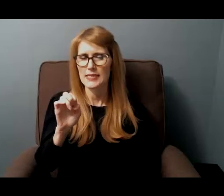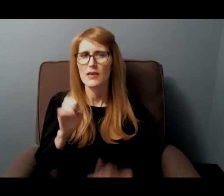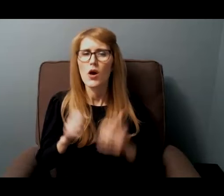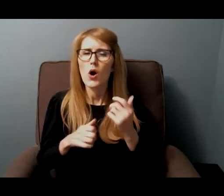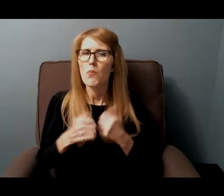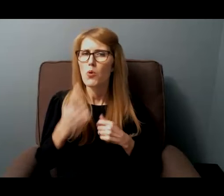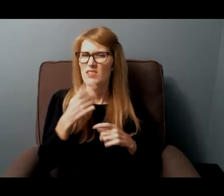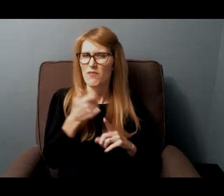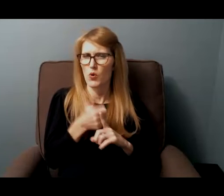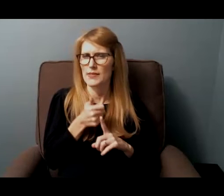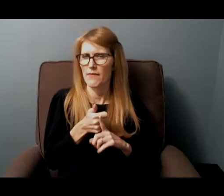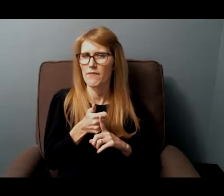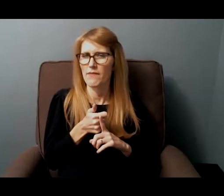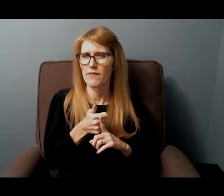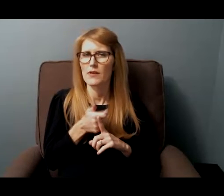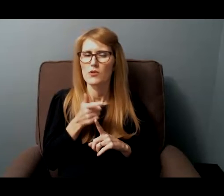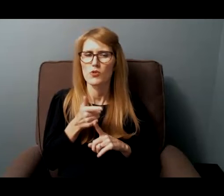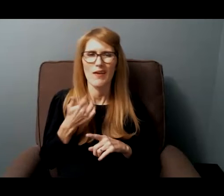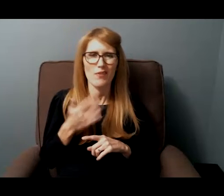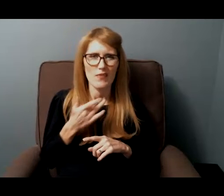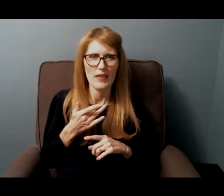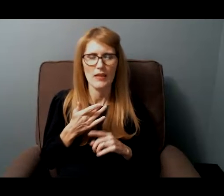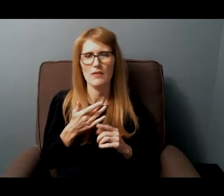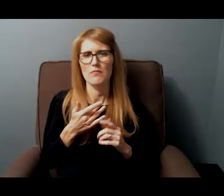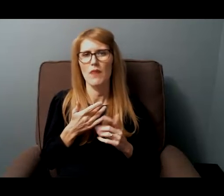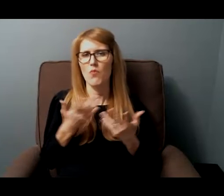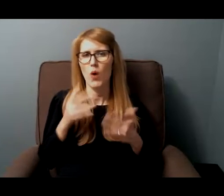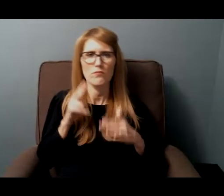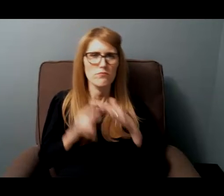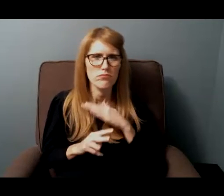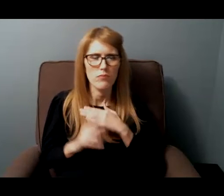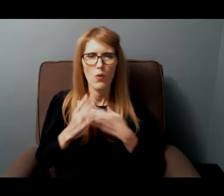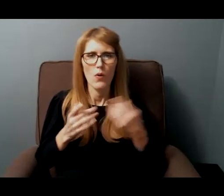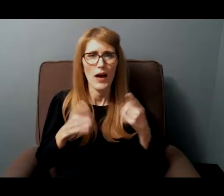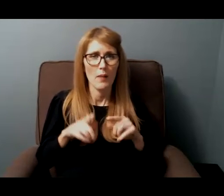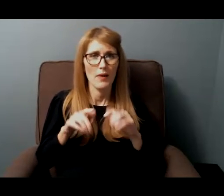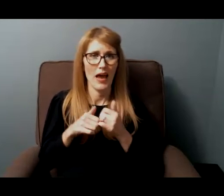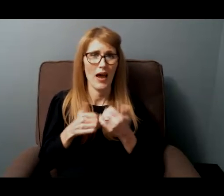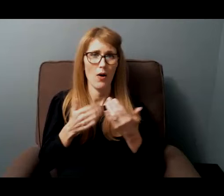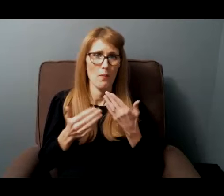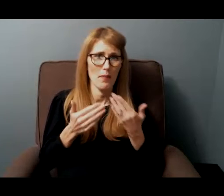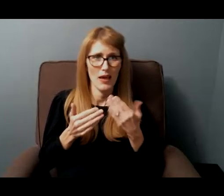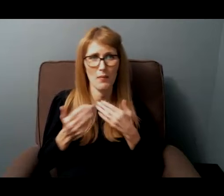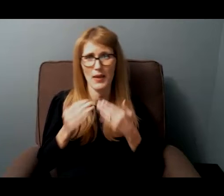a sense of what you foresee happening and how that might or might not affect your benefit.